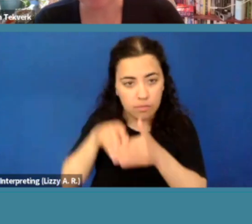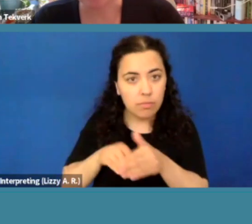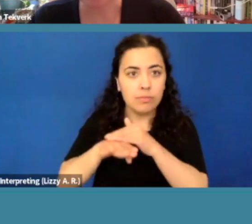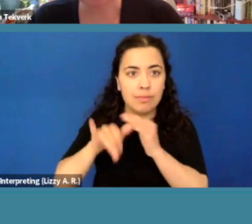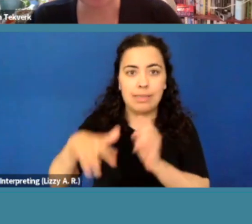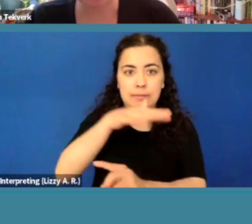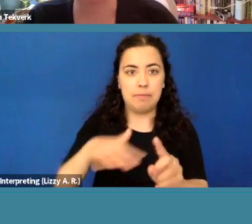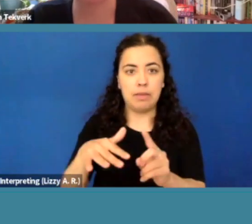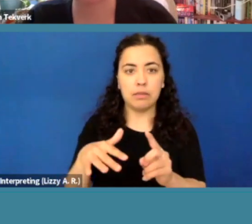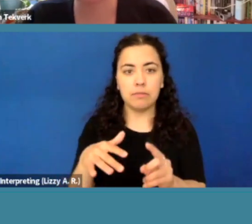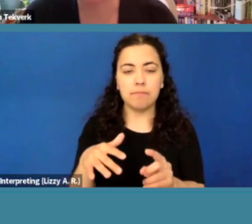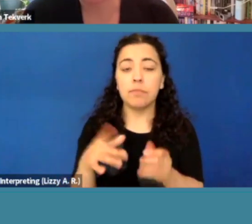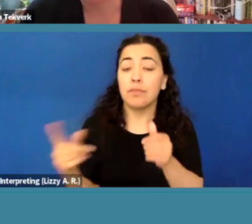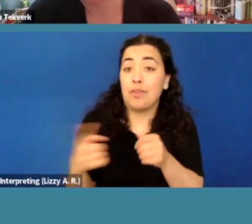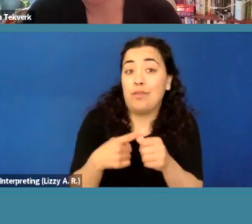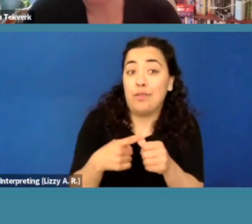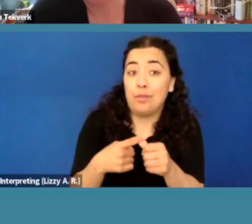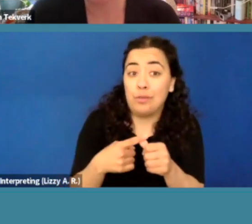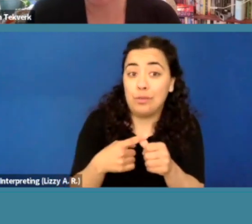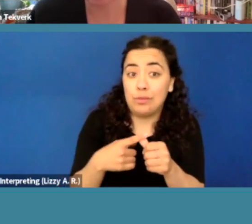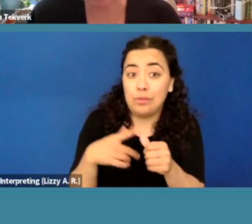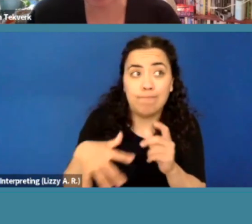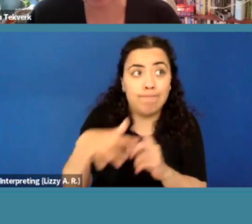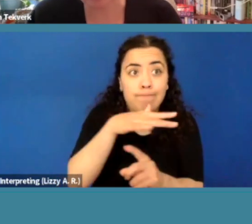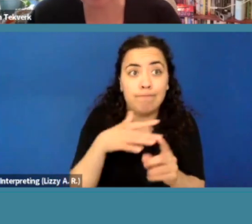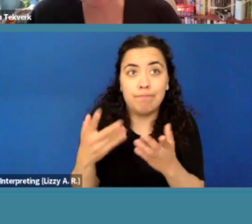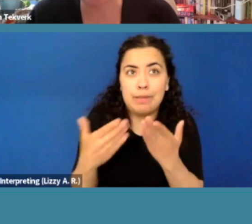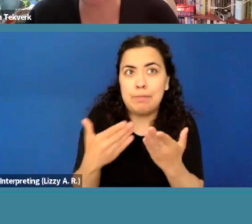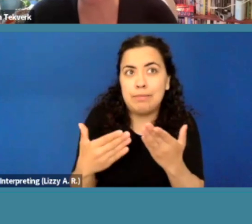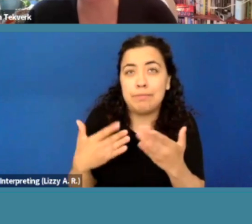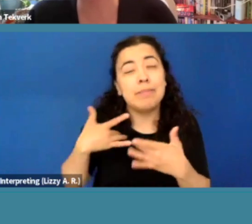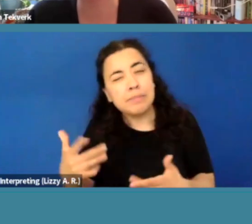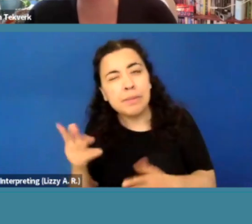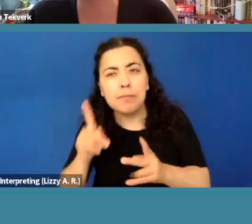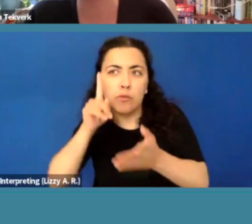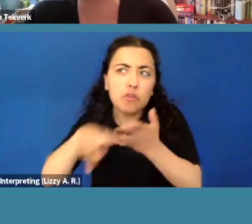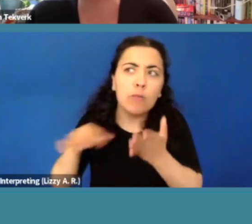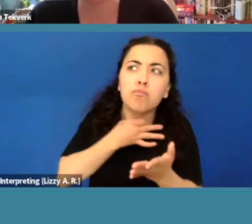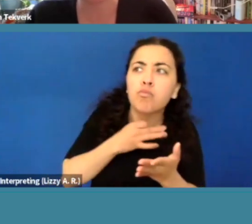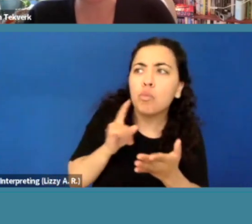The first place your patrons are likely to check out is the website